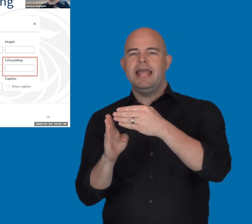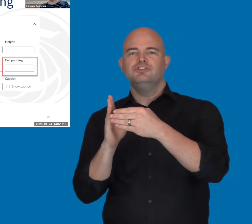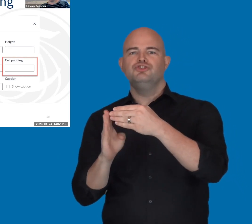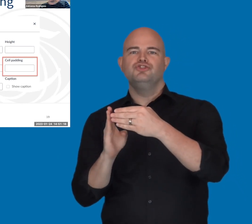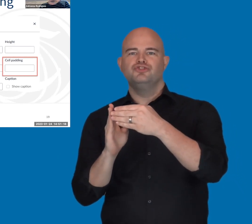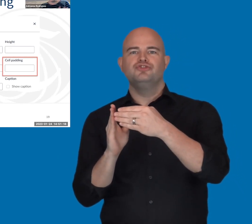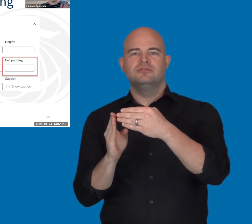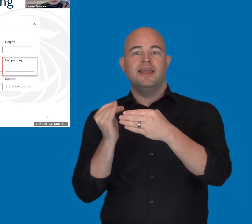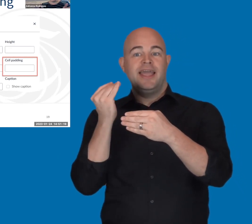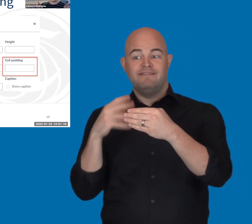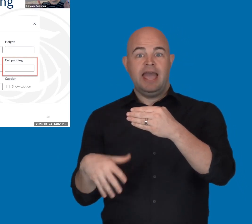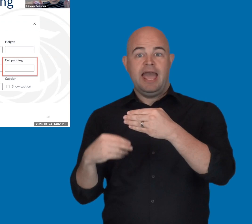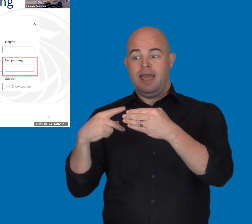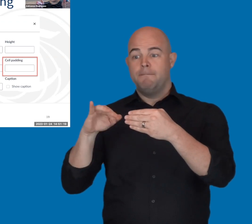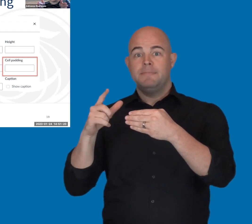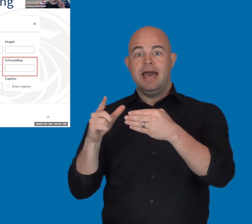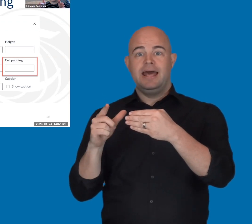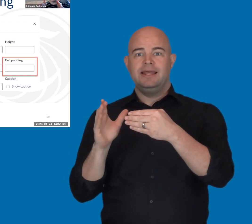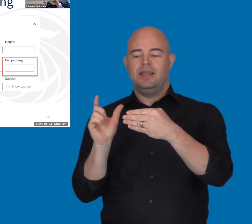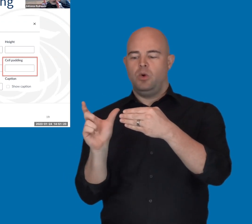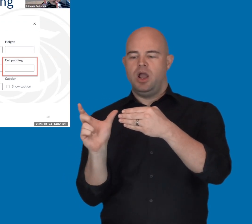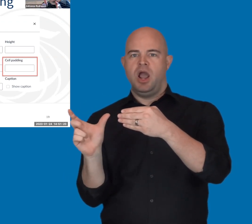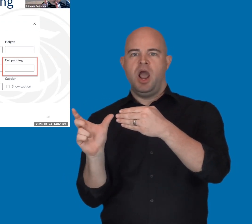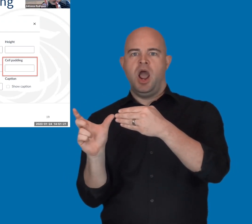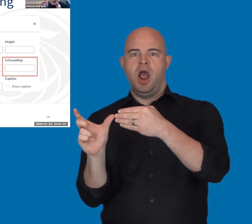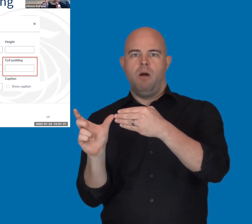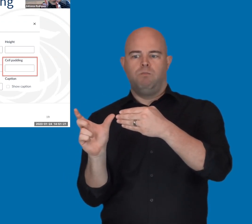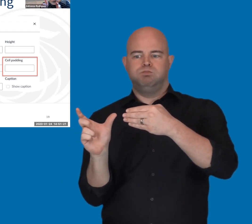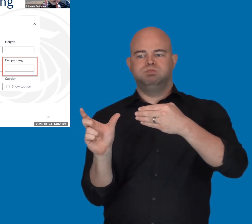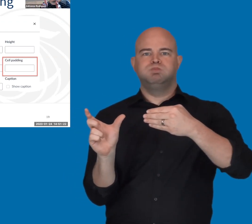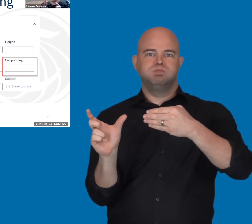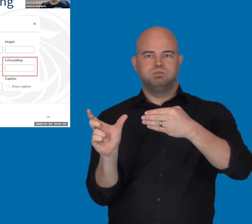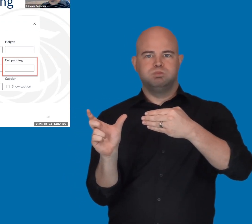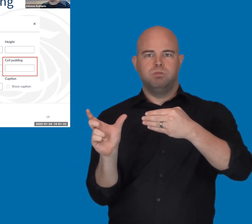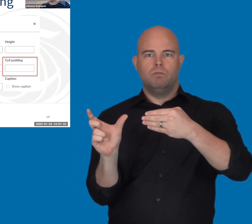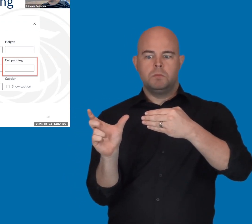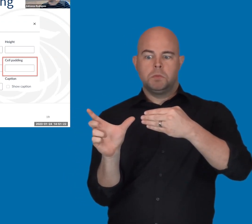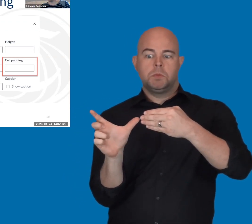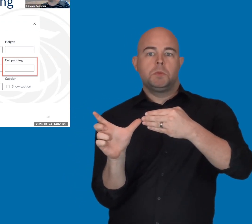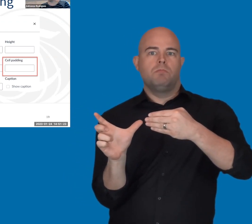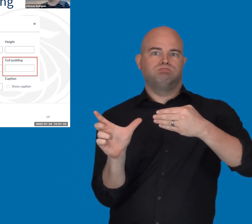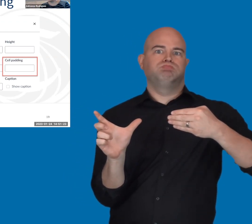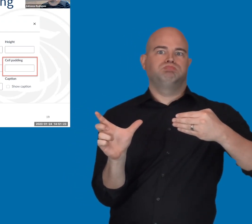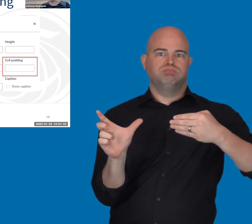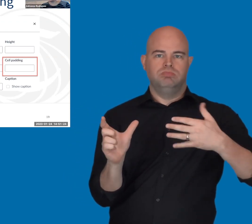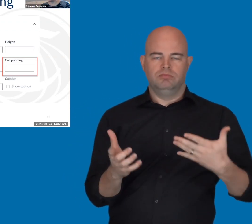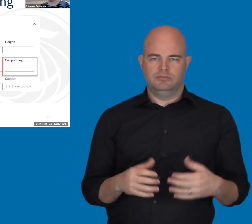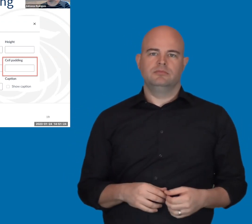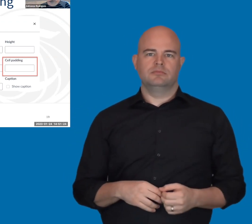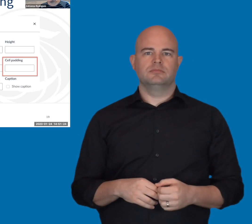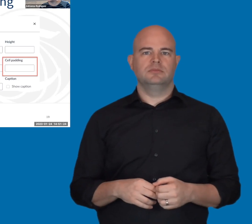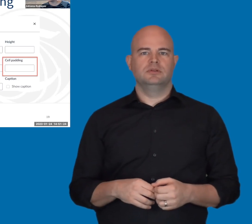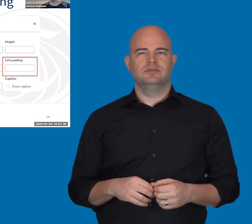So, if you add padding, your content will kind of move towards the center of the cell and there will be more padding on the sides,